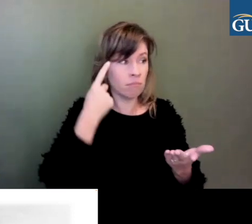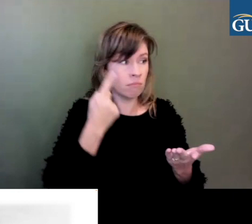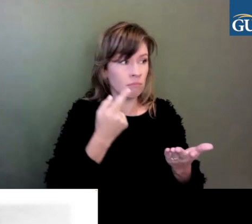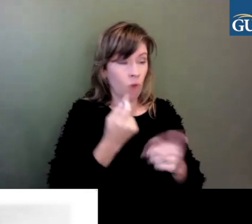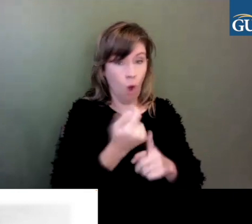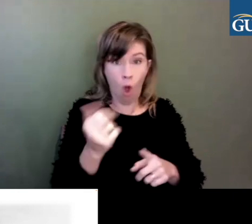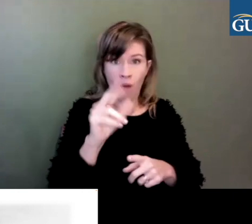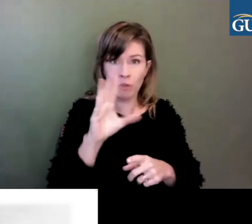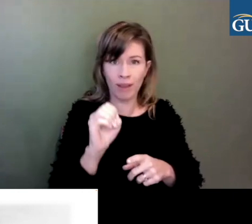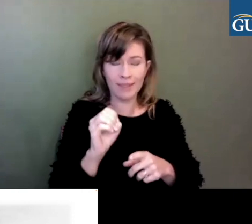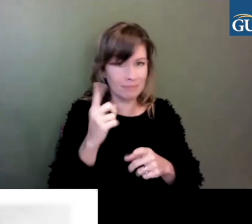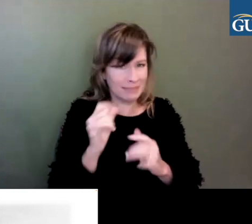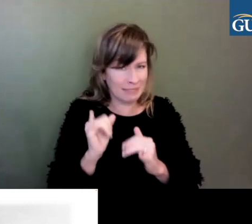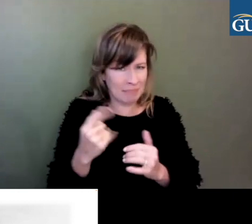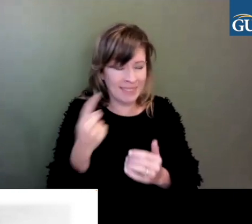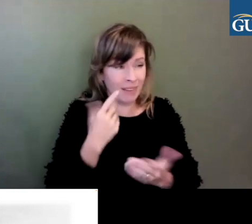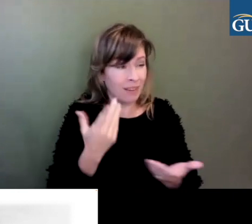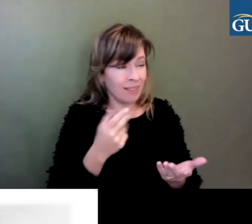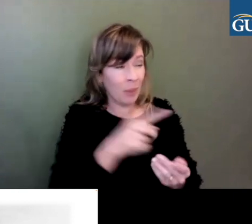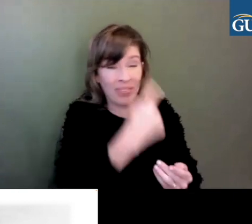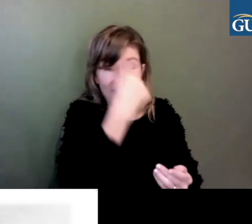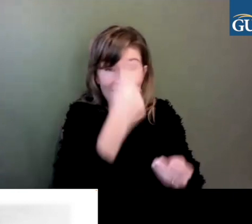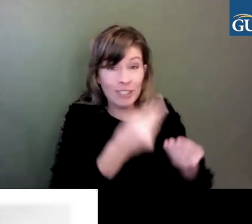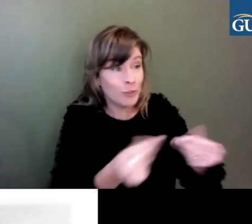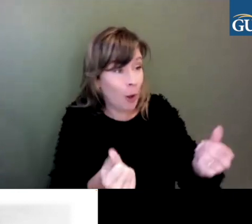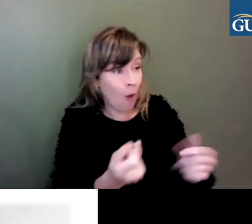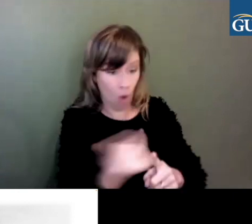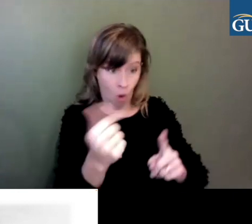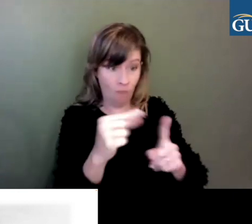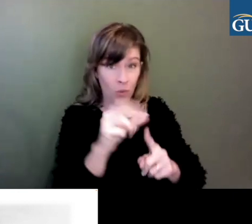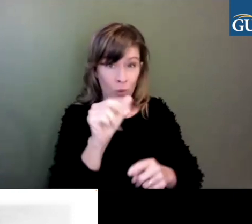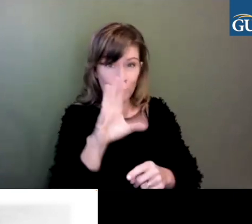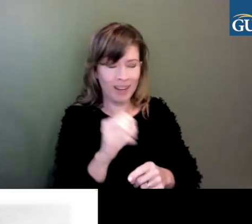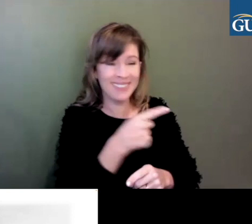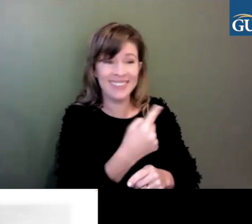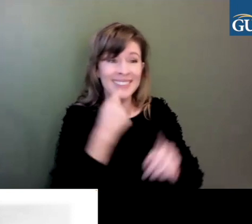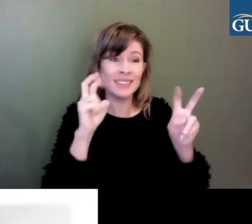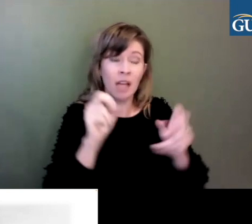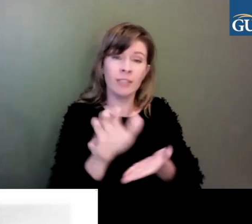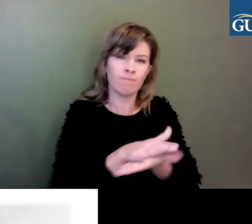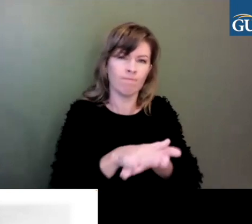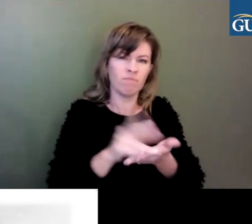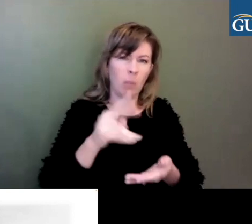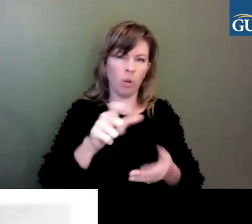saying, you can't just remove race. What he said is purging science of race may not be practical, possible, or even